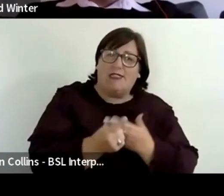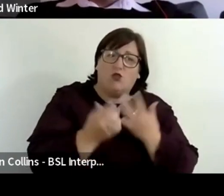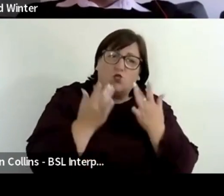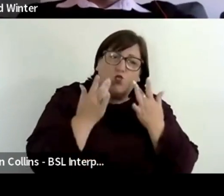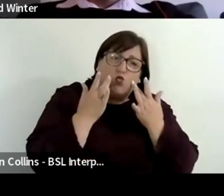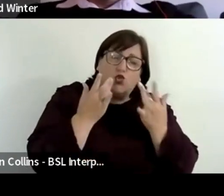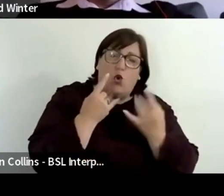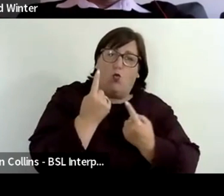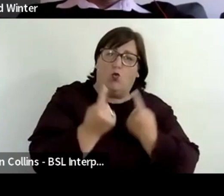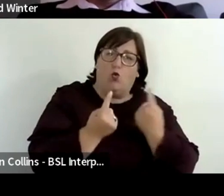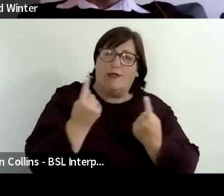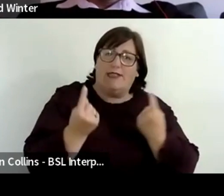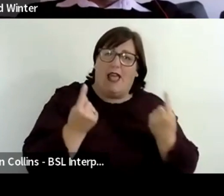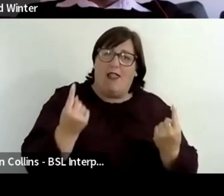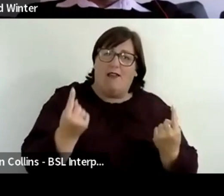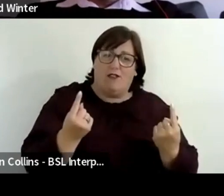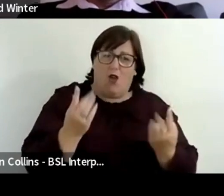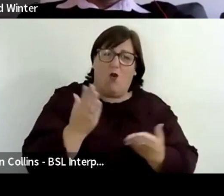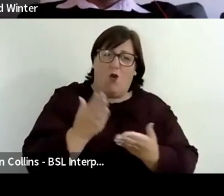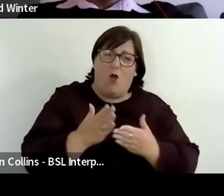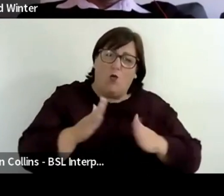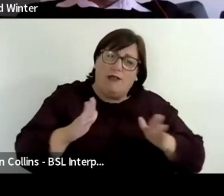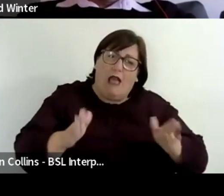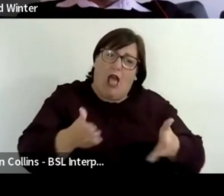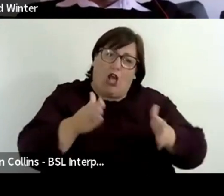I would really encourage you to apply. We need more people.